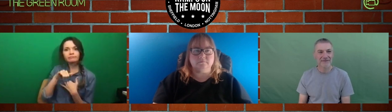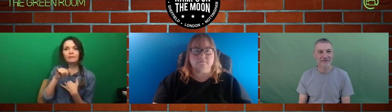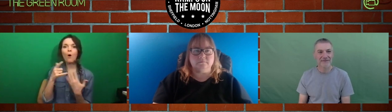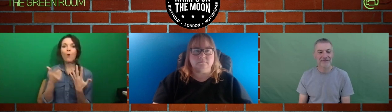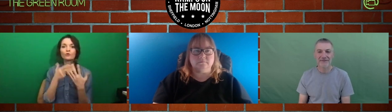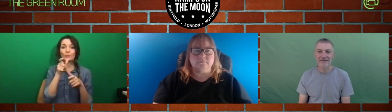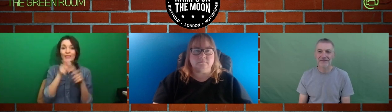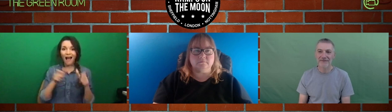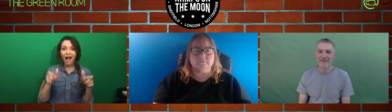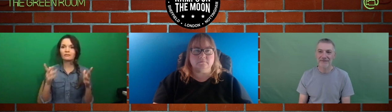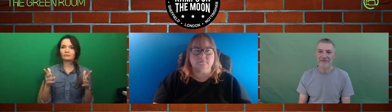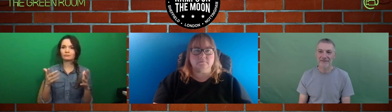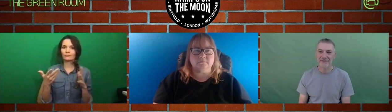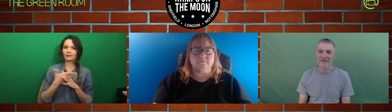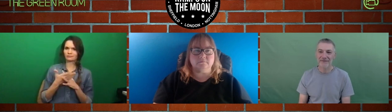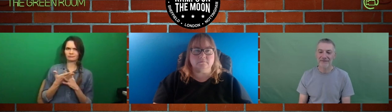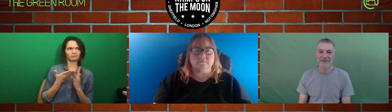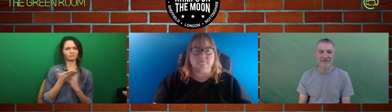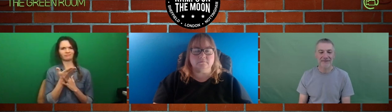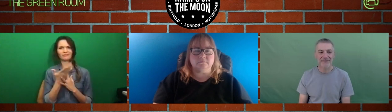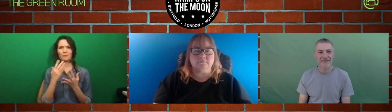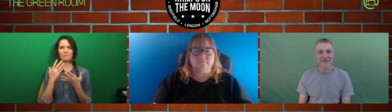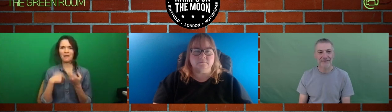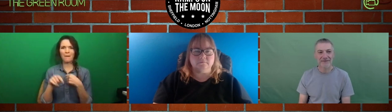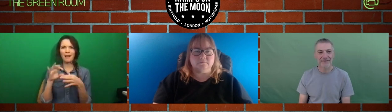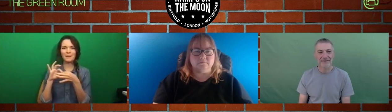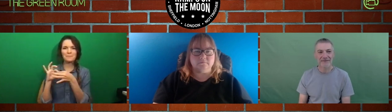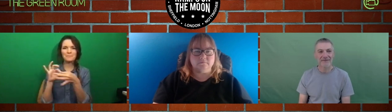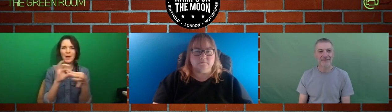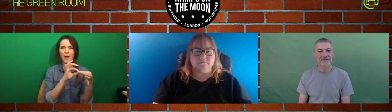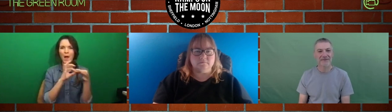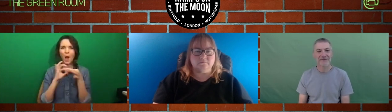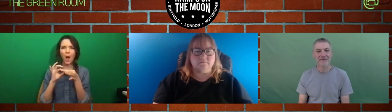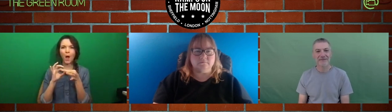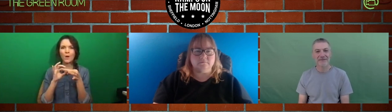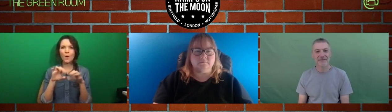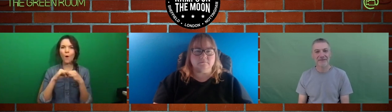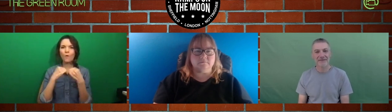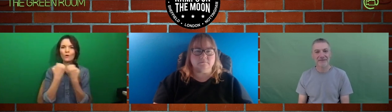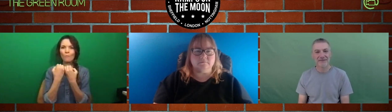became a kind of joint ensemble responsibility.